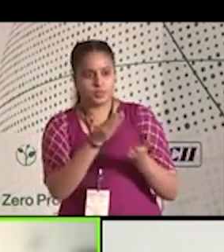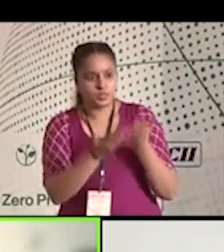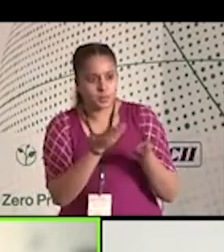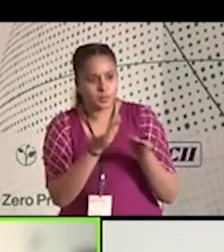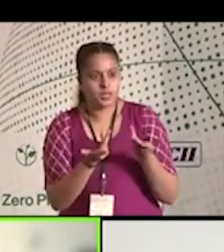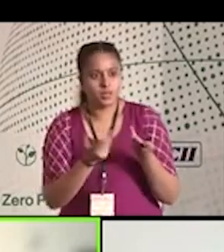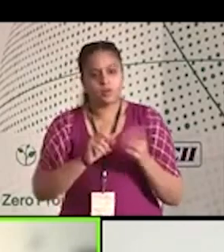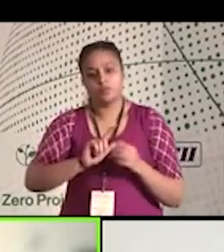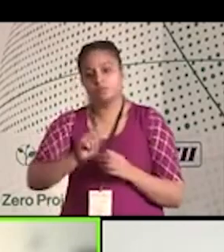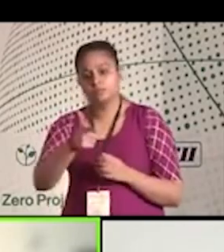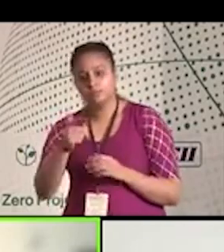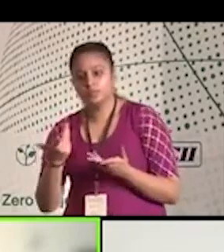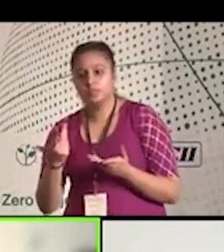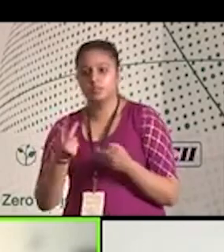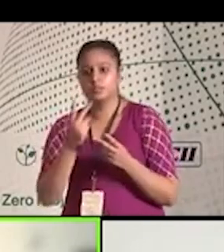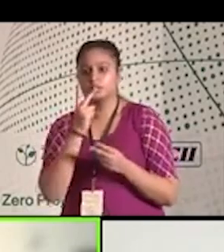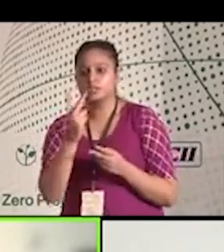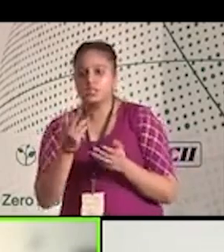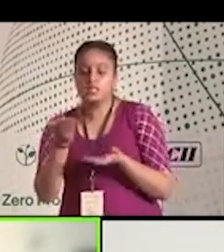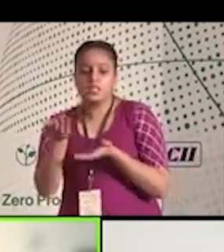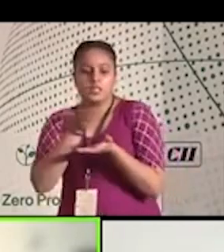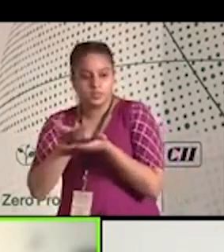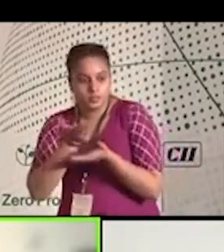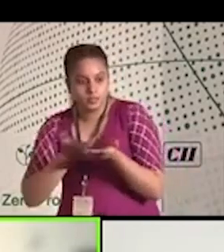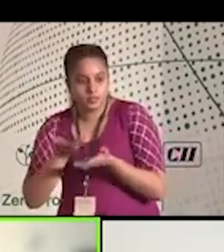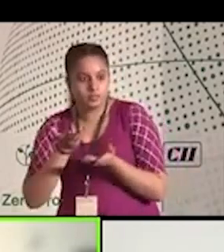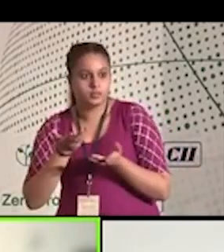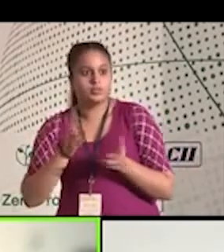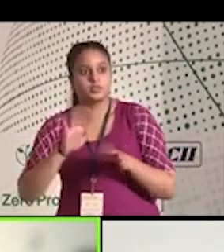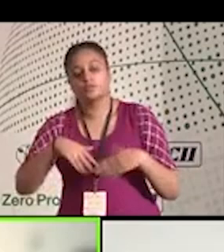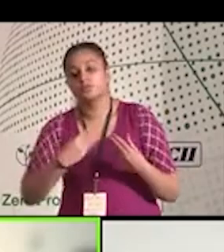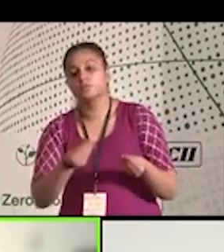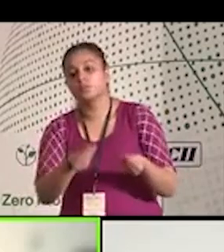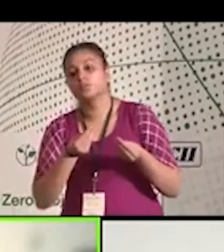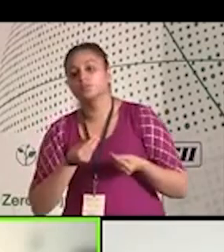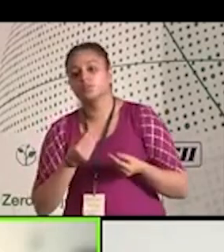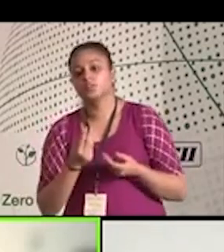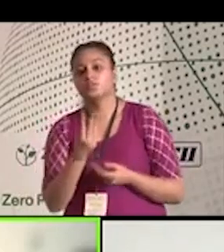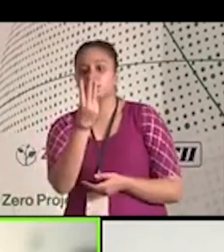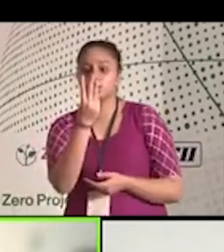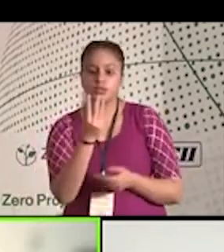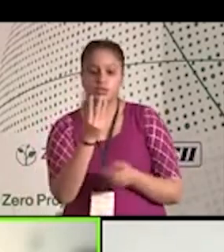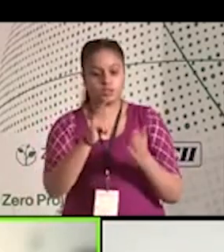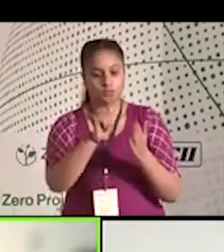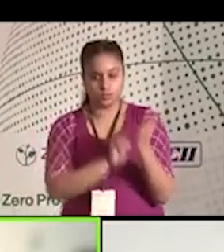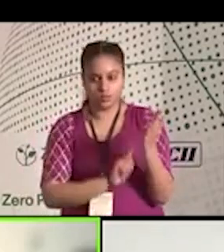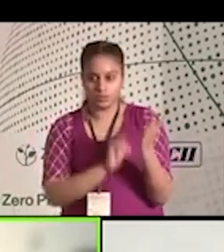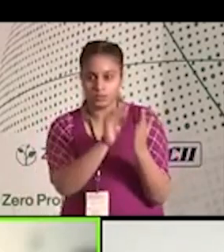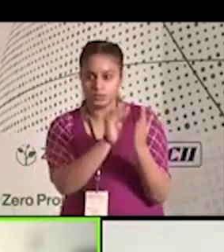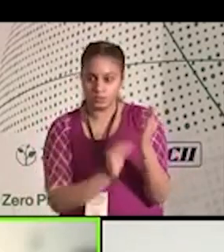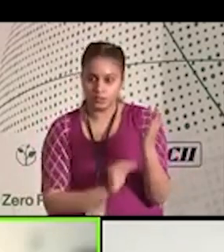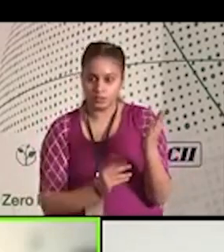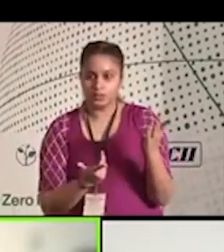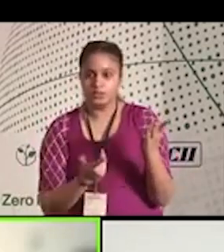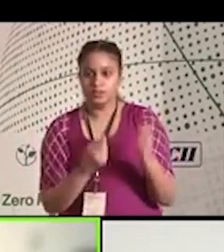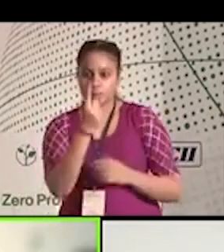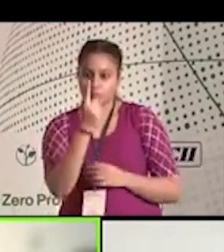maybe afterwards sometime, and they give us three lists. One list is the shortlisted